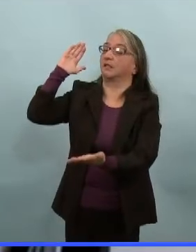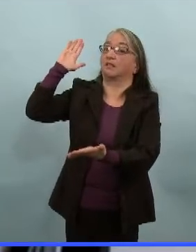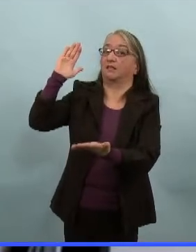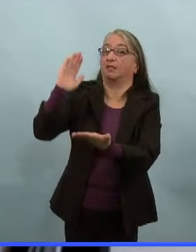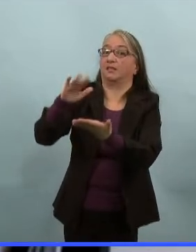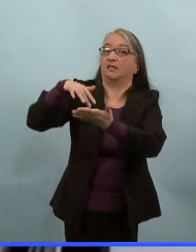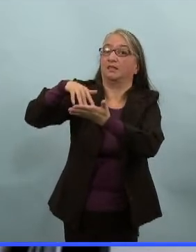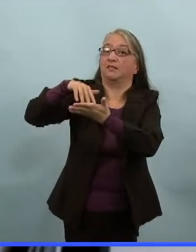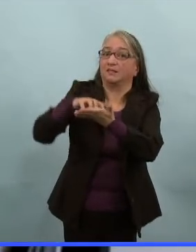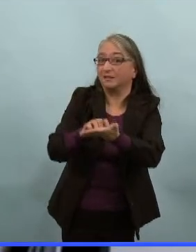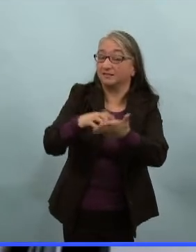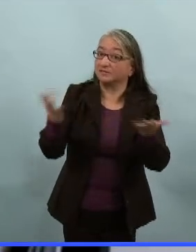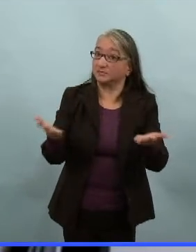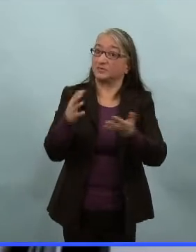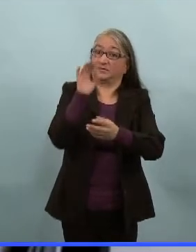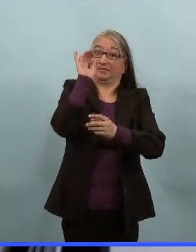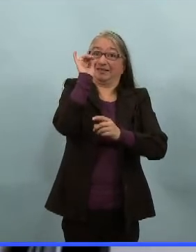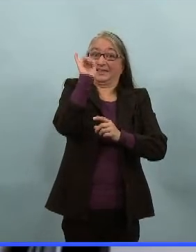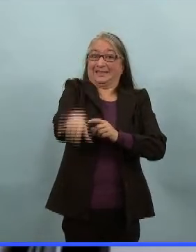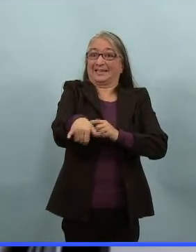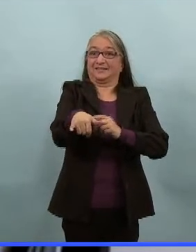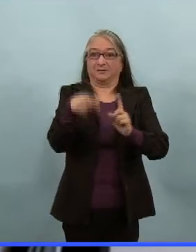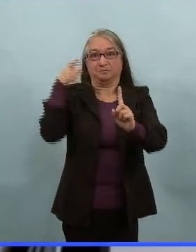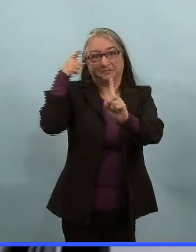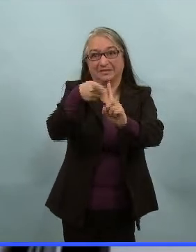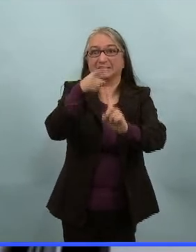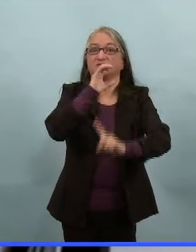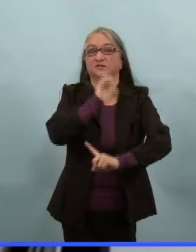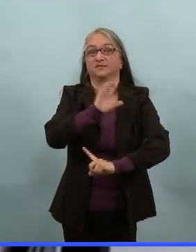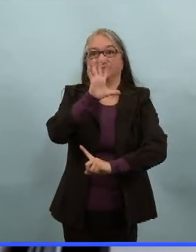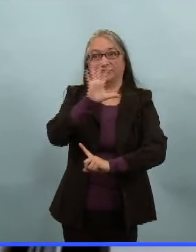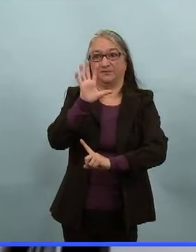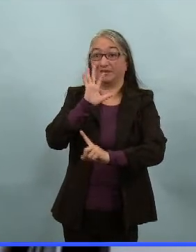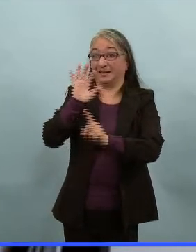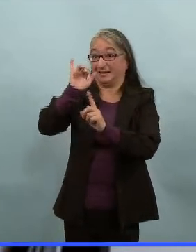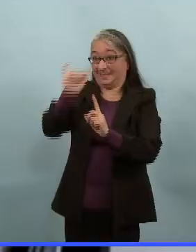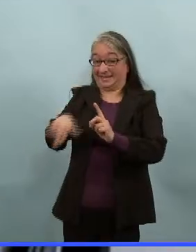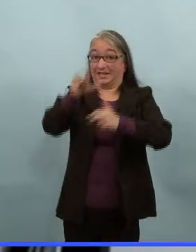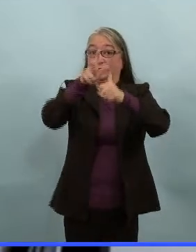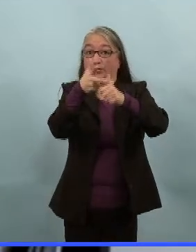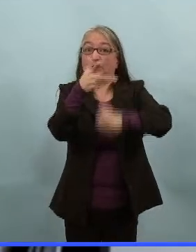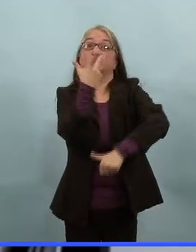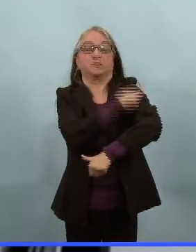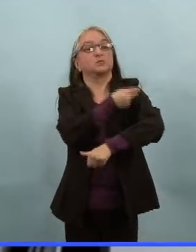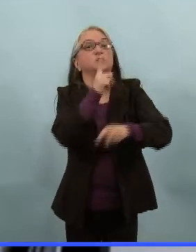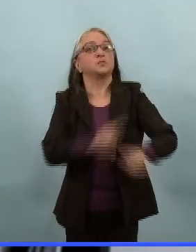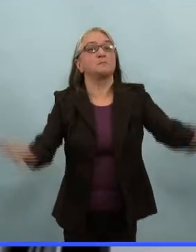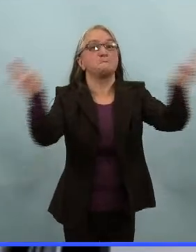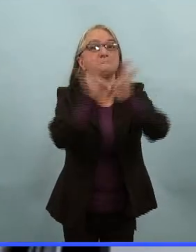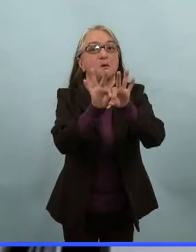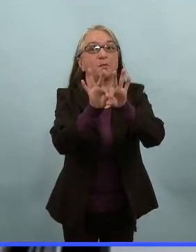booster becomes really important when you are older than 50 especially if you're over 70 and